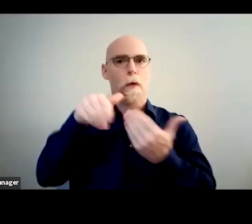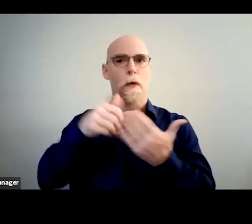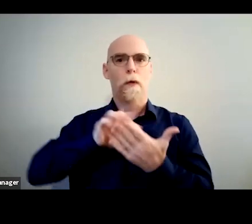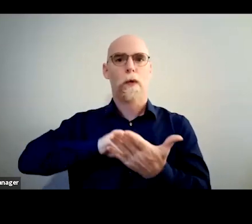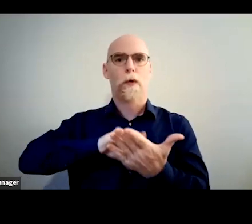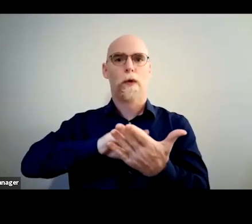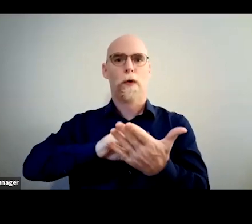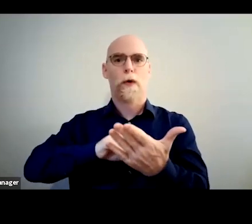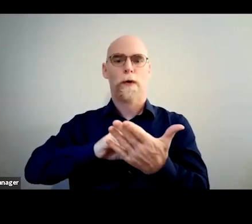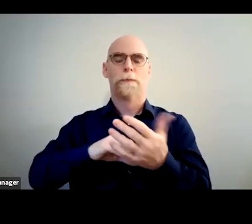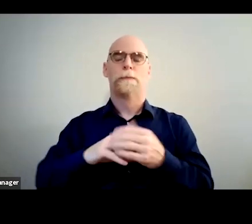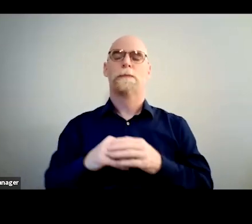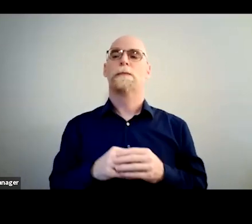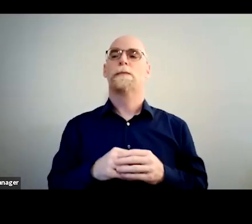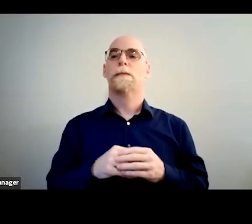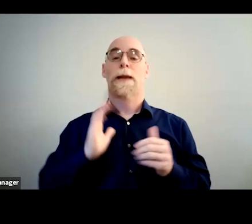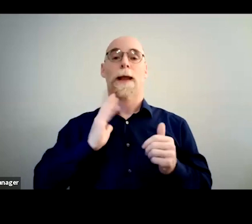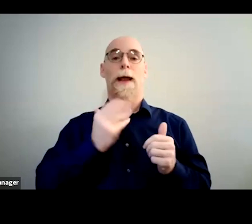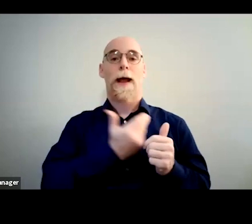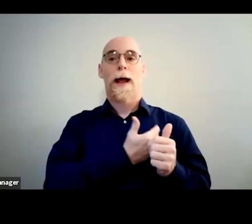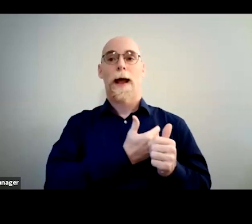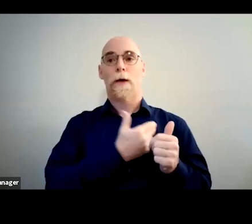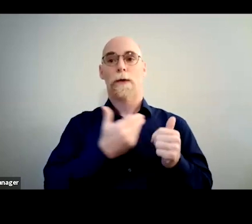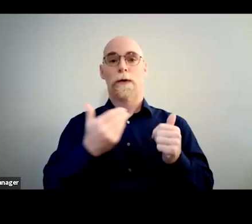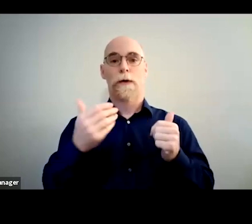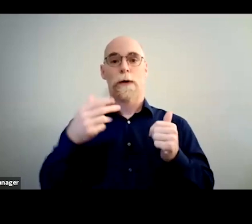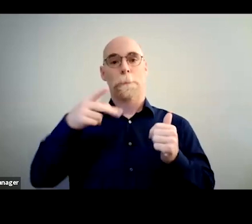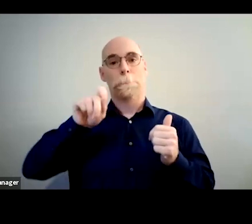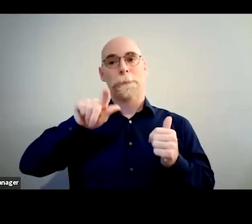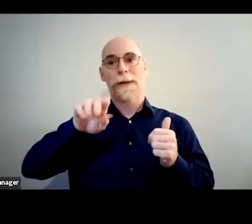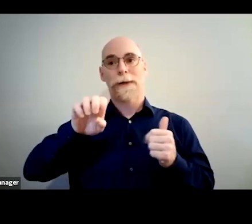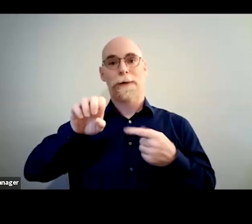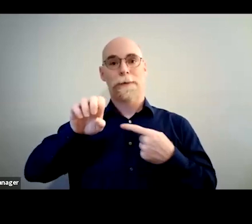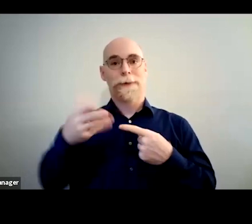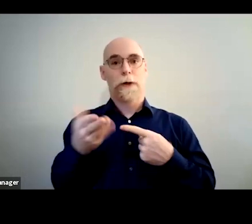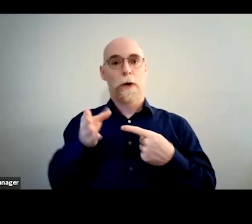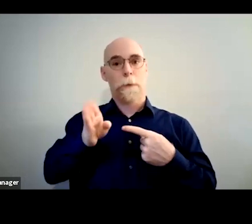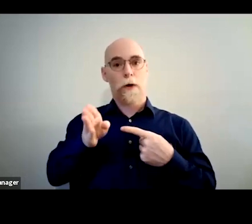Baltimore stands on the traditional ancestral and unseated lands of a number of indigenous peoples,